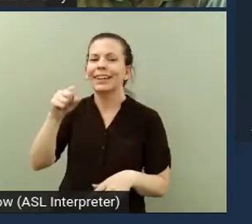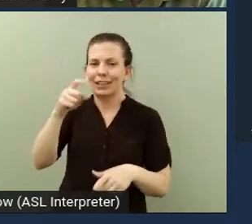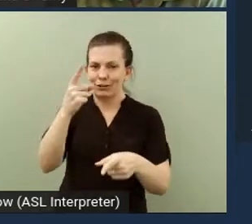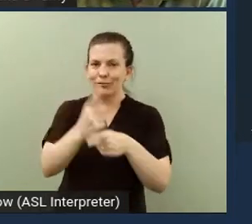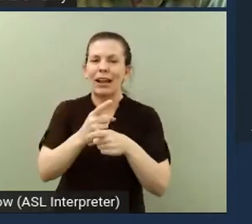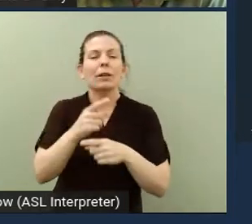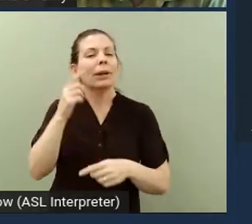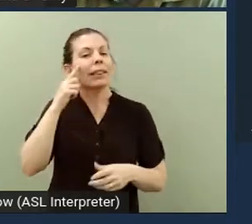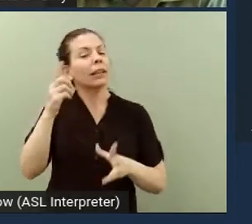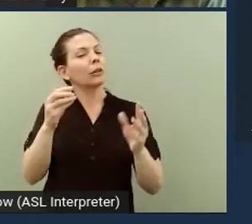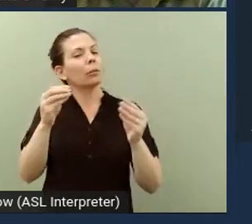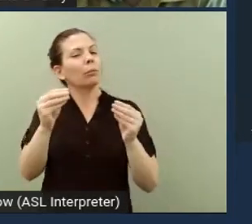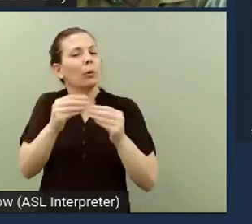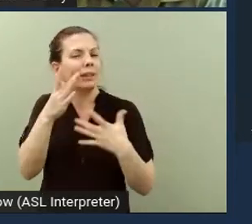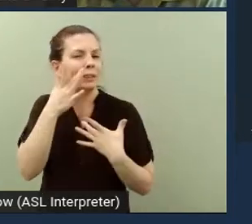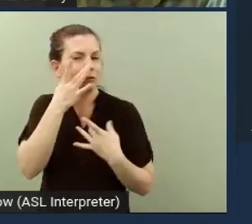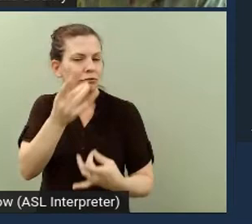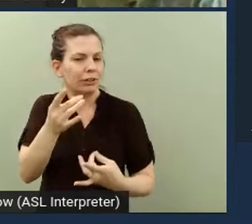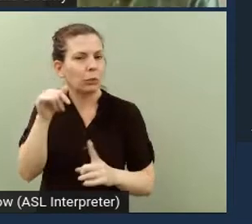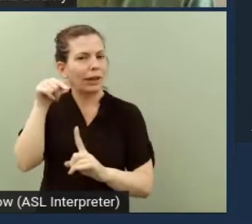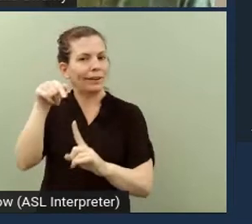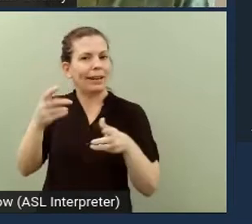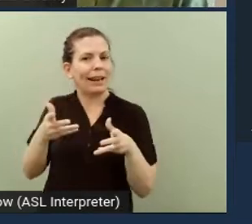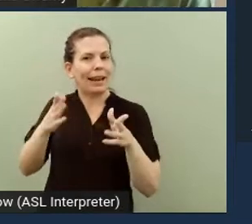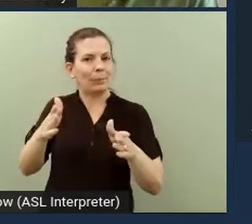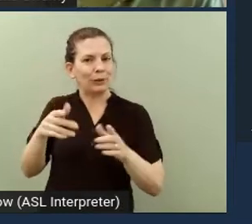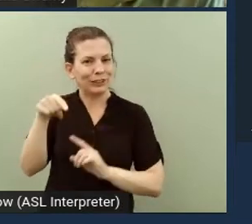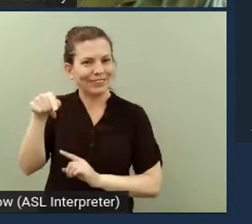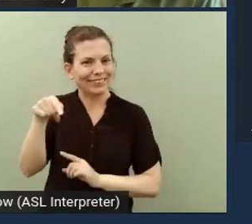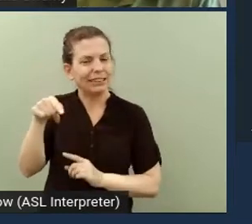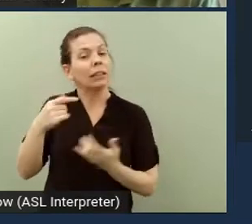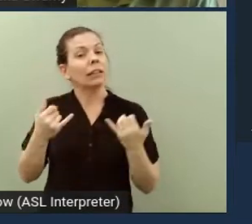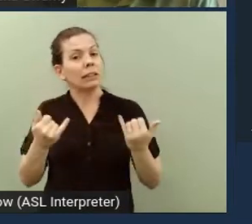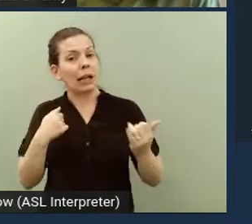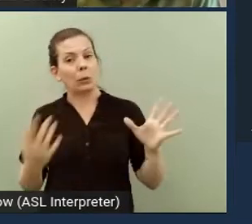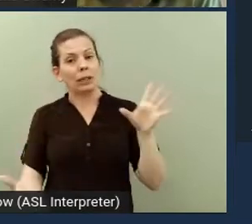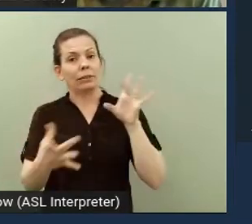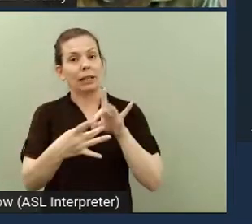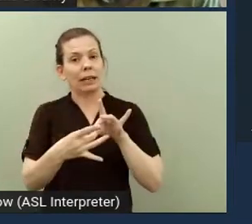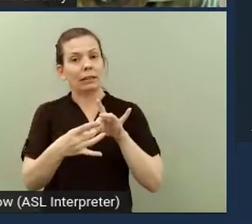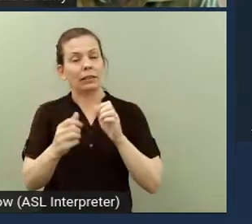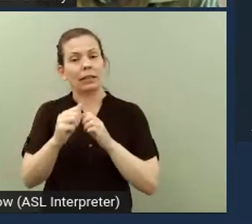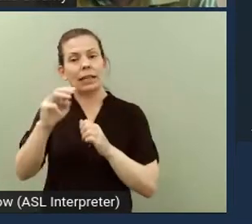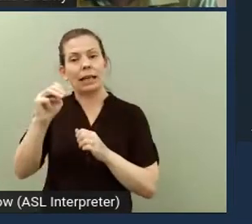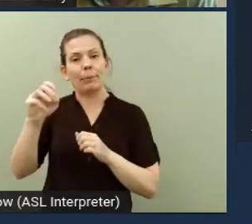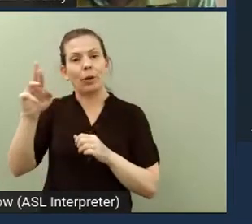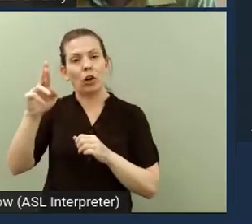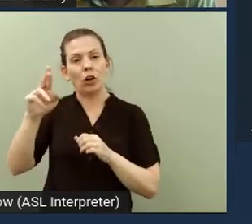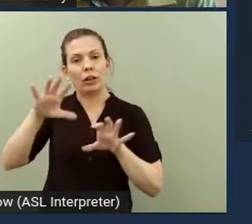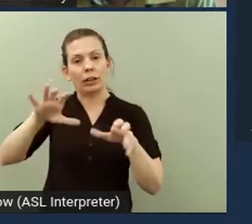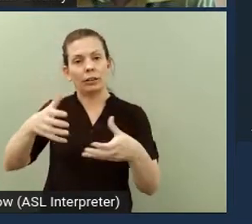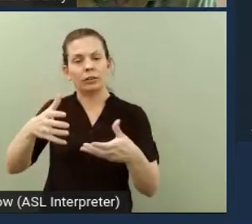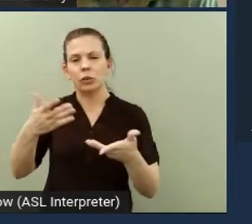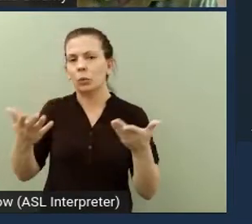more interesting is what this enables, right? Now that we are connected to an EMR cluster, what can we do?